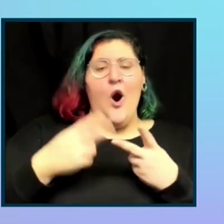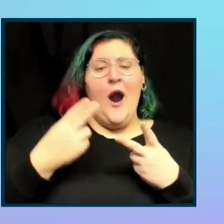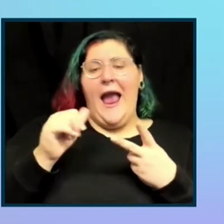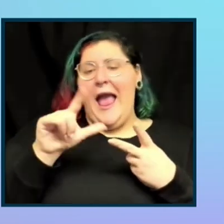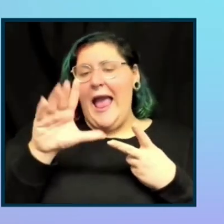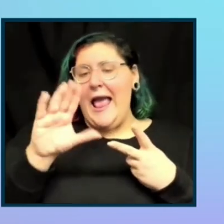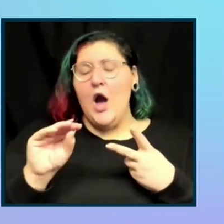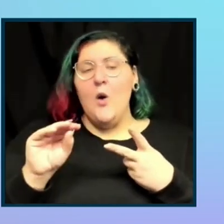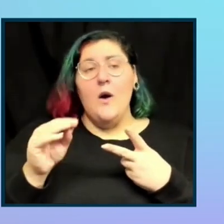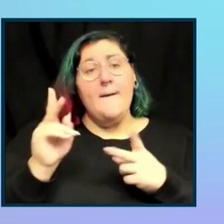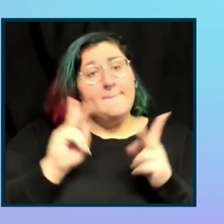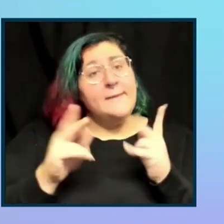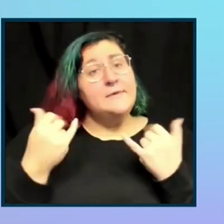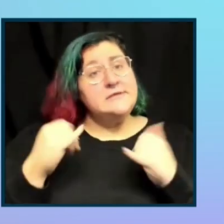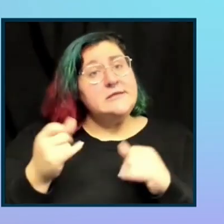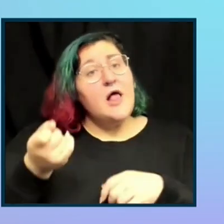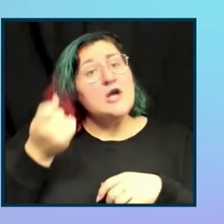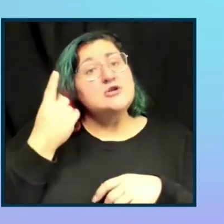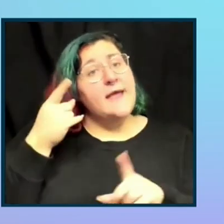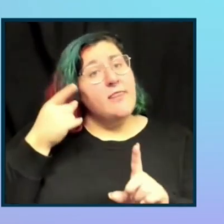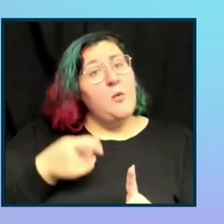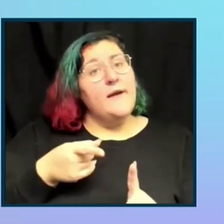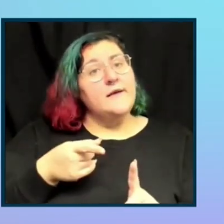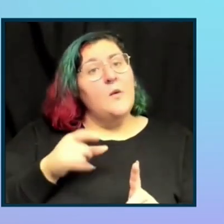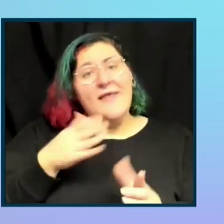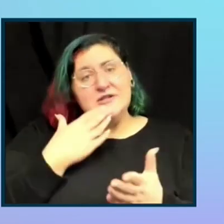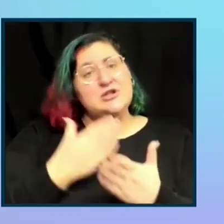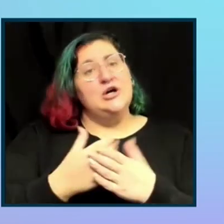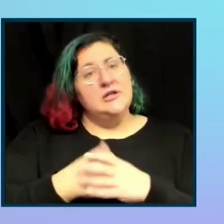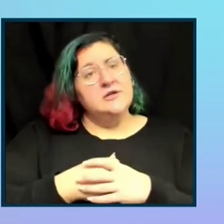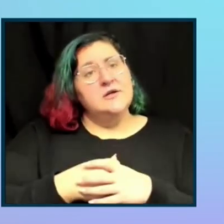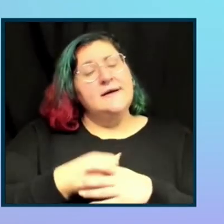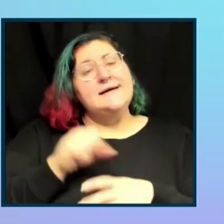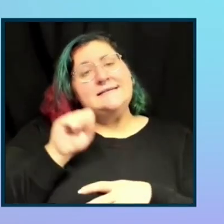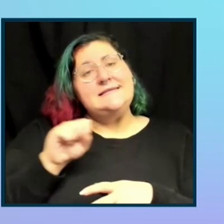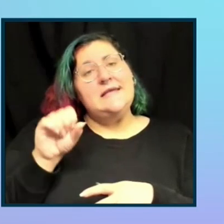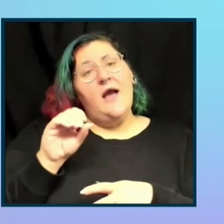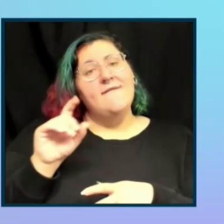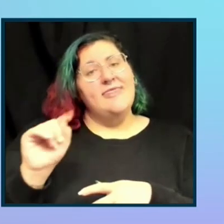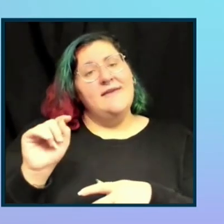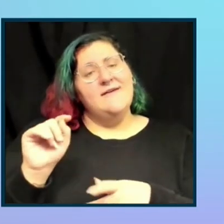So there's parity there in terms of, you know, the CFD community mostly gets it, but sometimes